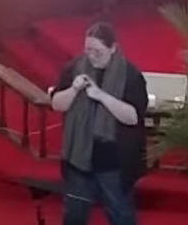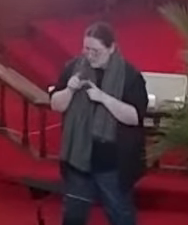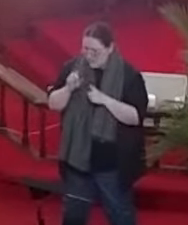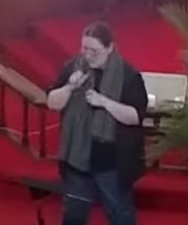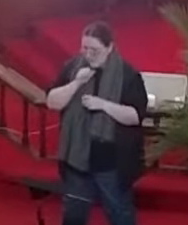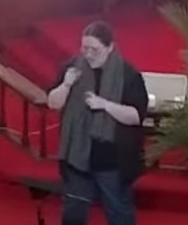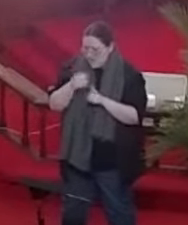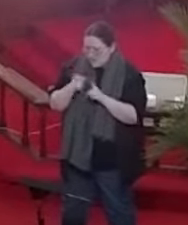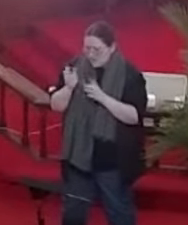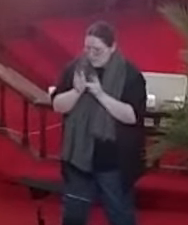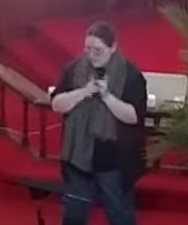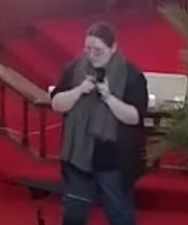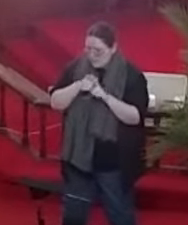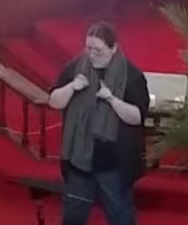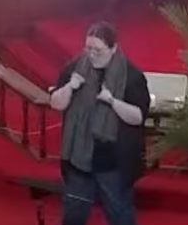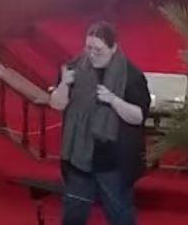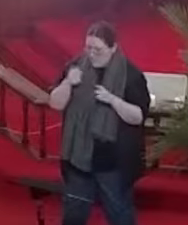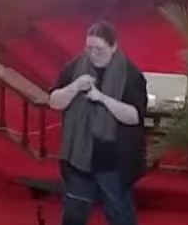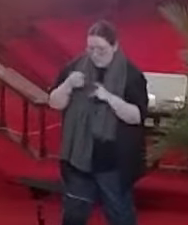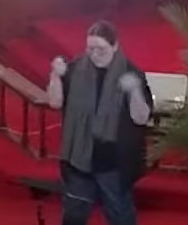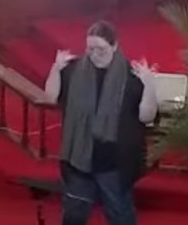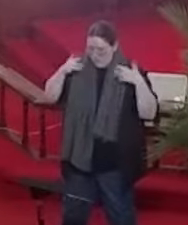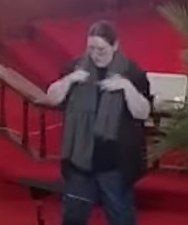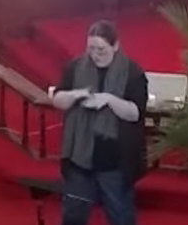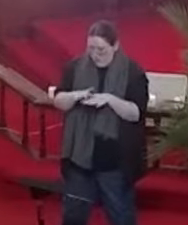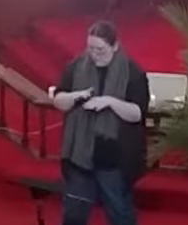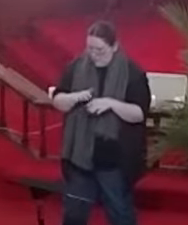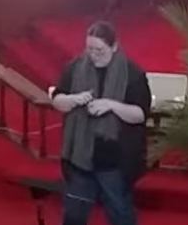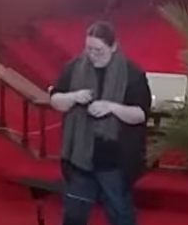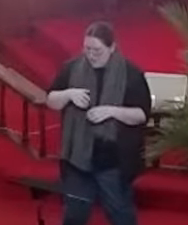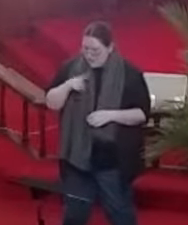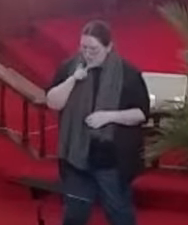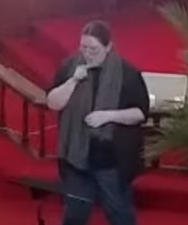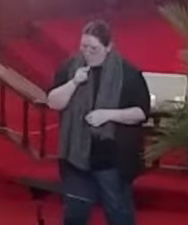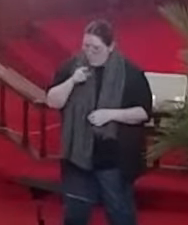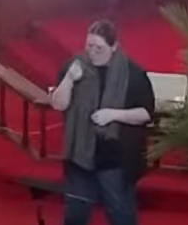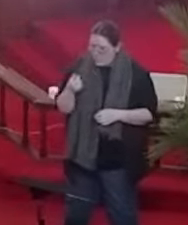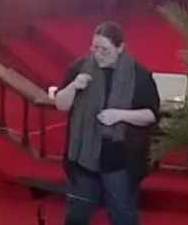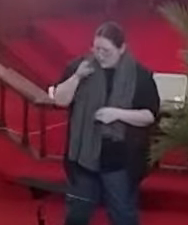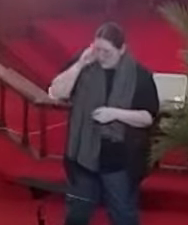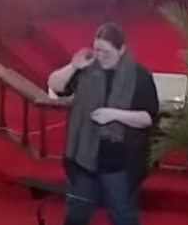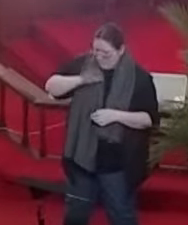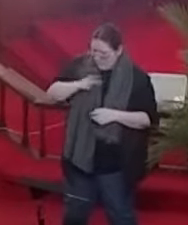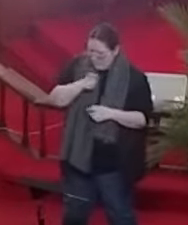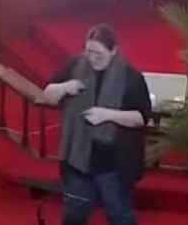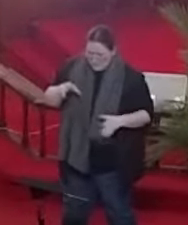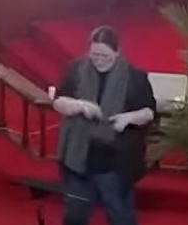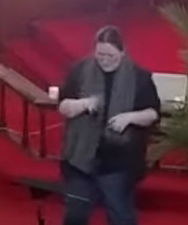not from Jesus, but from the crowd. One of the men with Jesus drew his sword